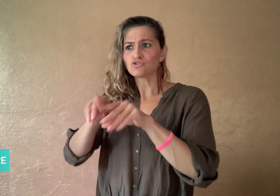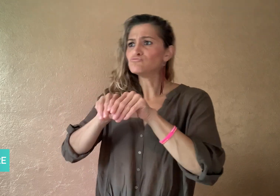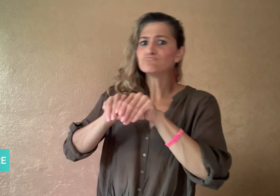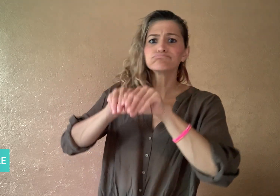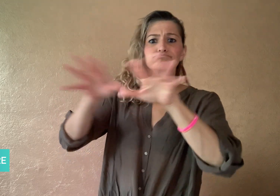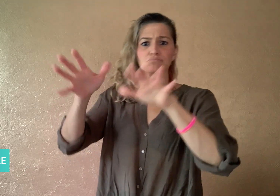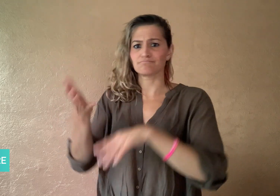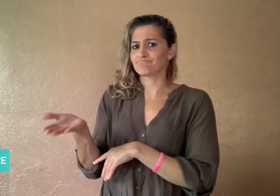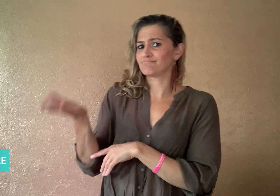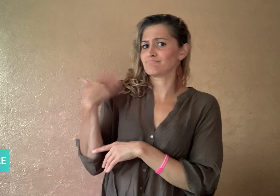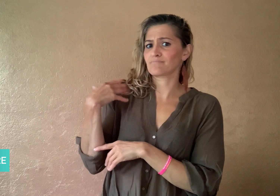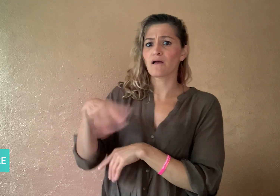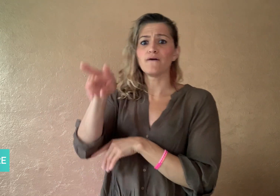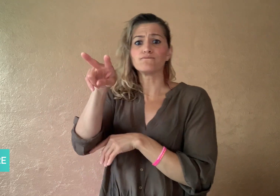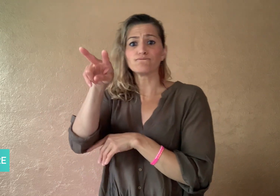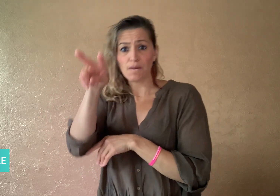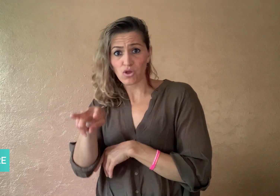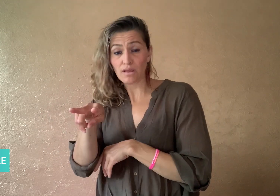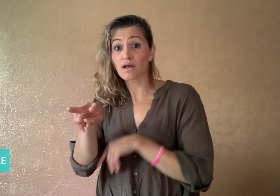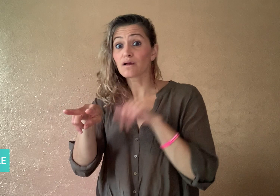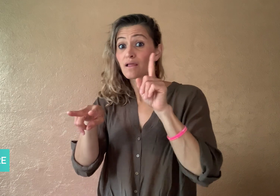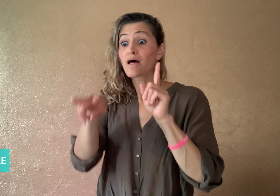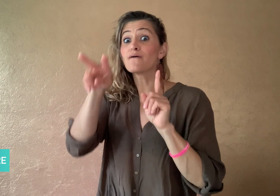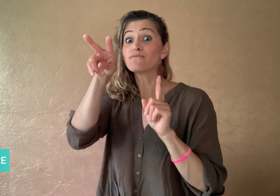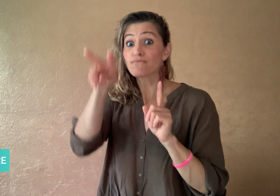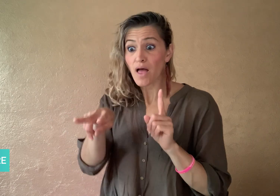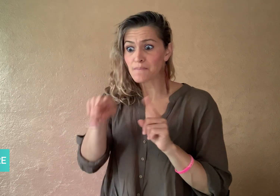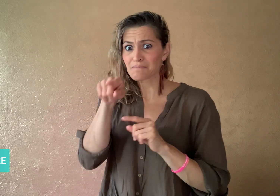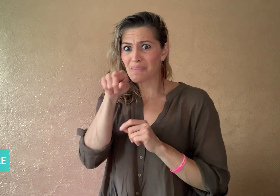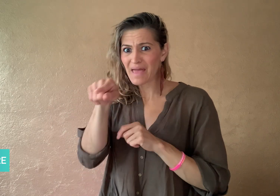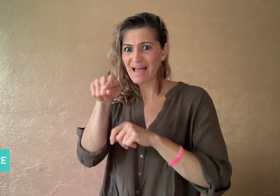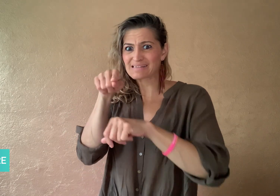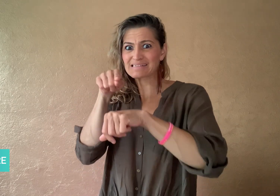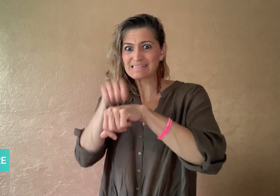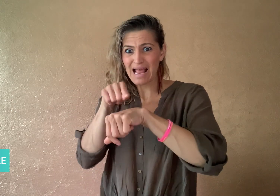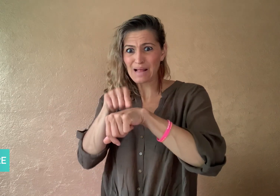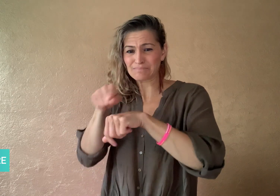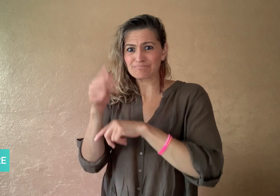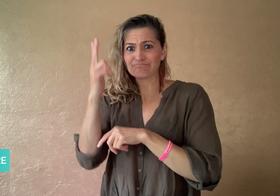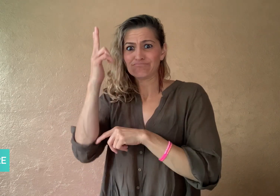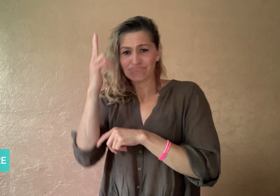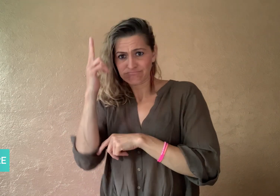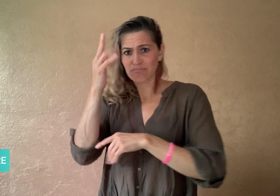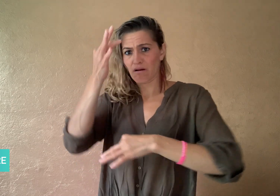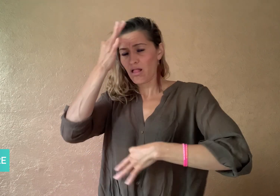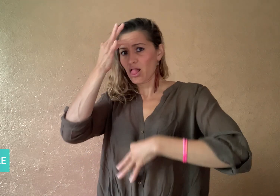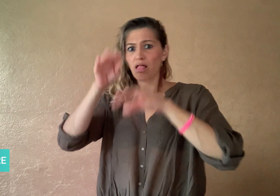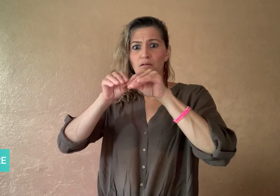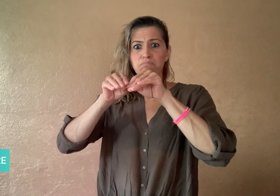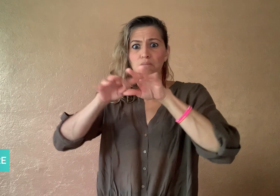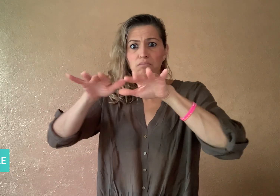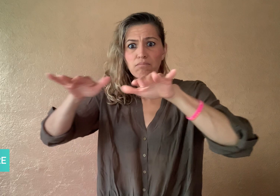at the beginning of the pandemic in February.